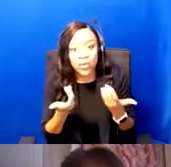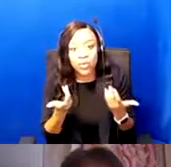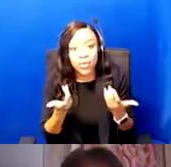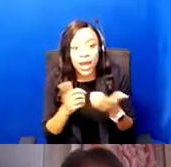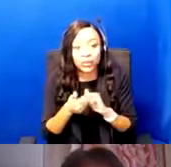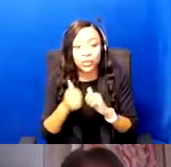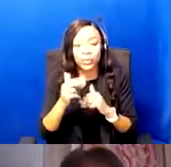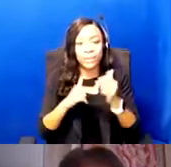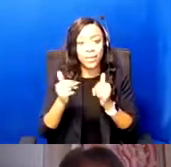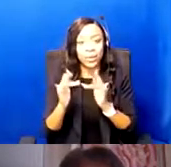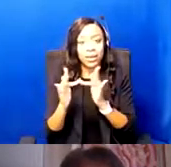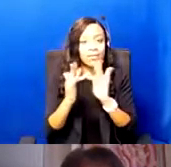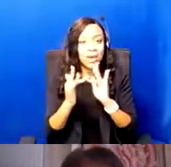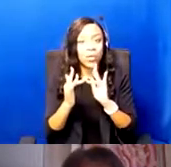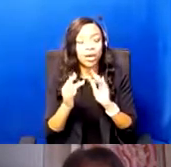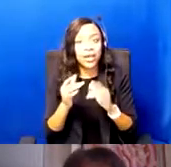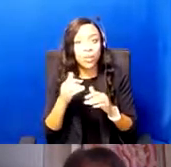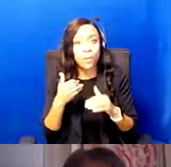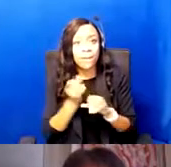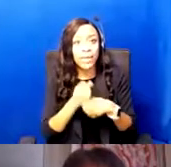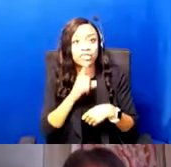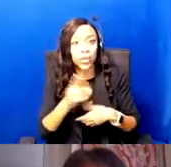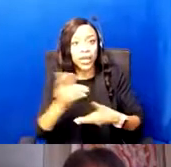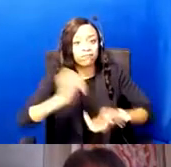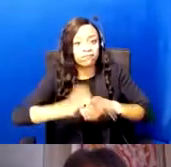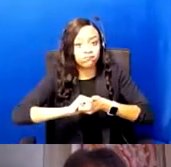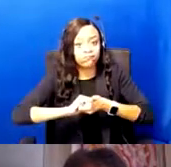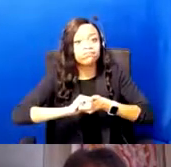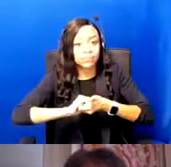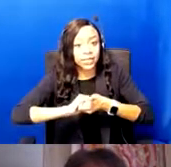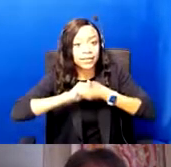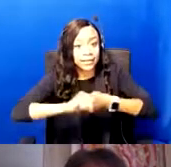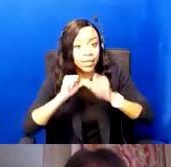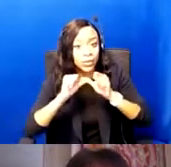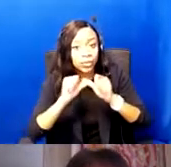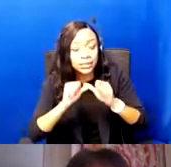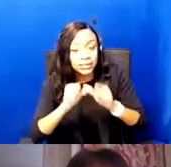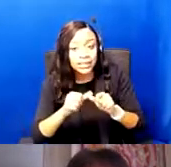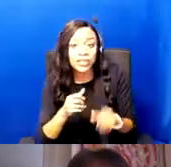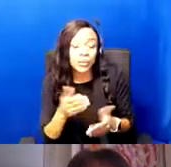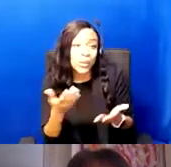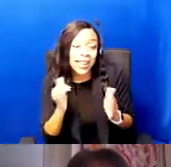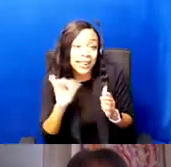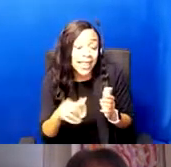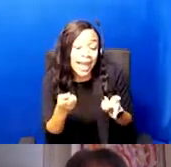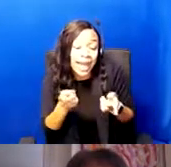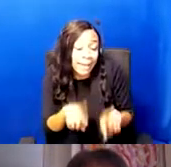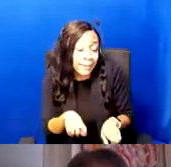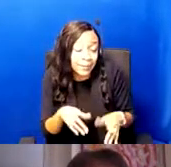deeper collaborations that will pose problems also because we are in different states in different countries that will allow